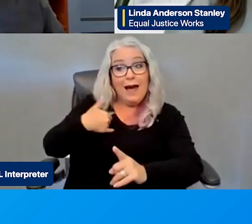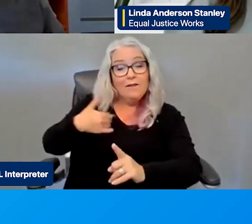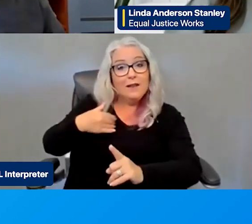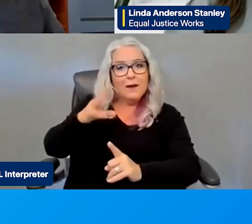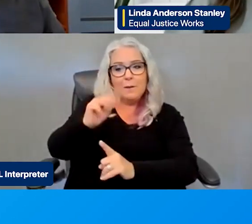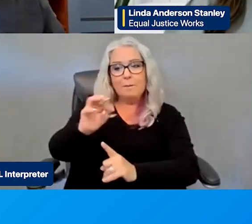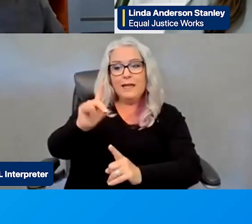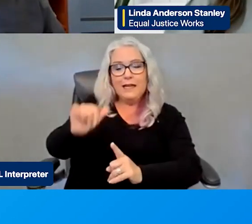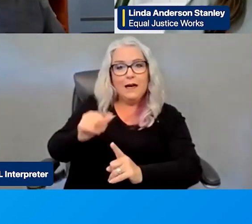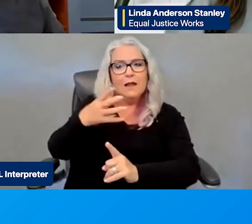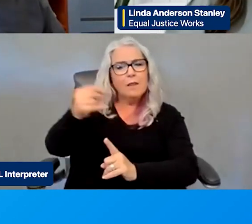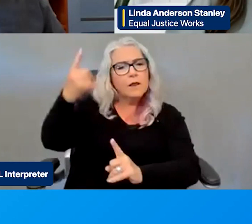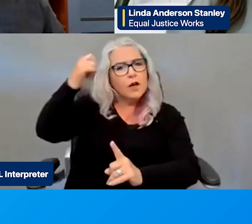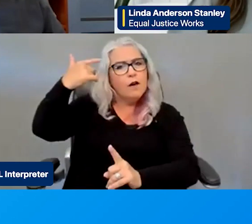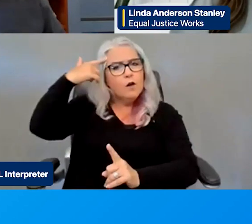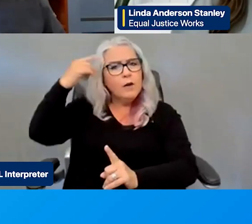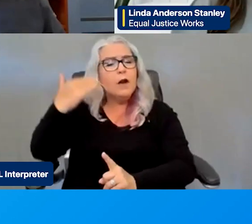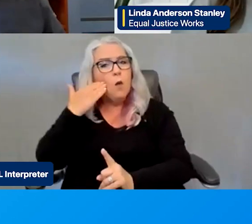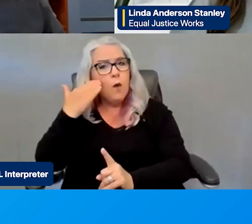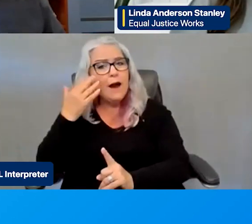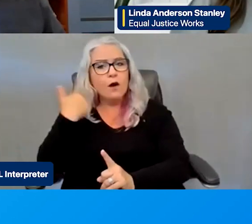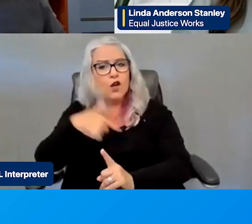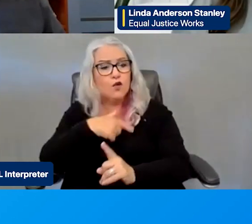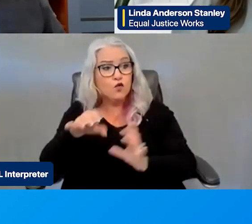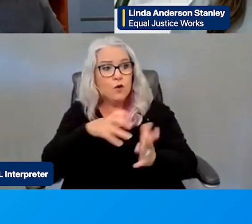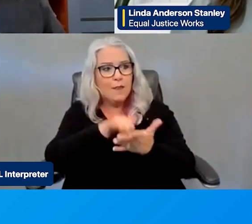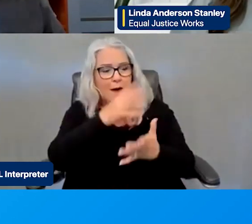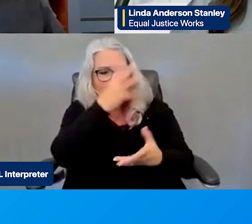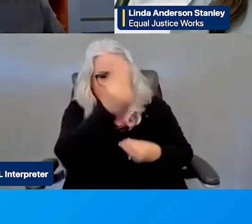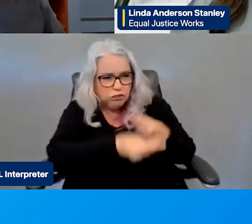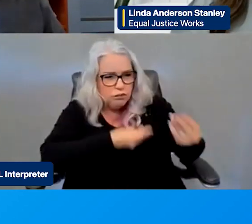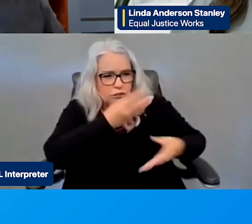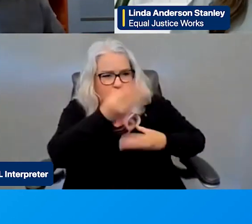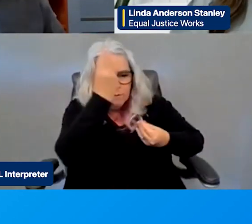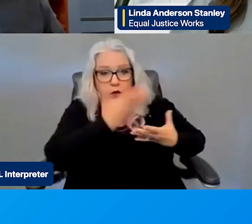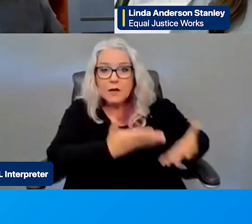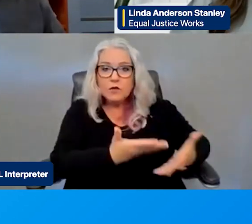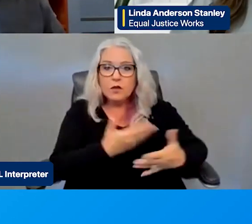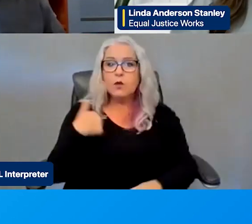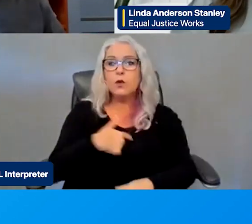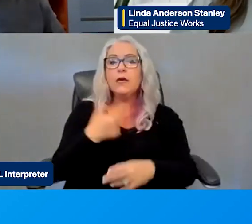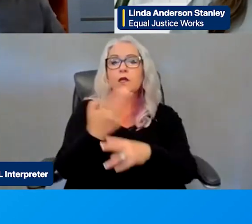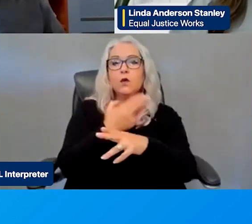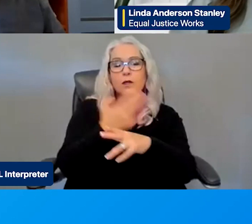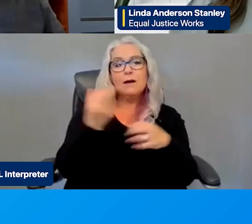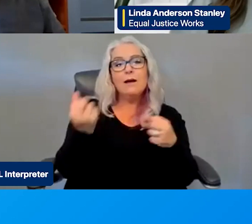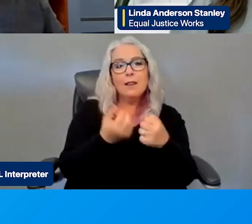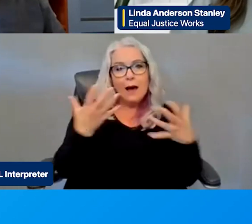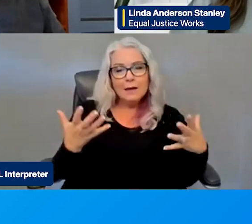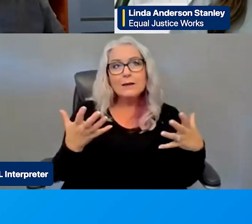doing that has been very useful for us. You know, oftentimes we use a lot of fair housing litigation